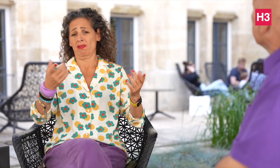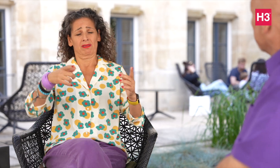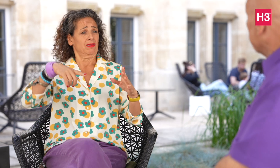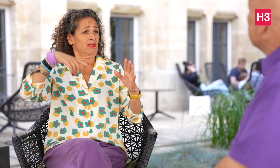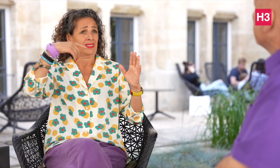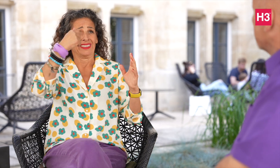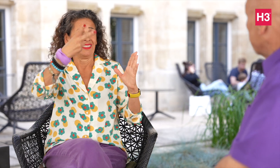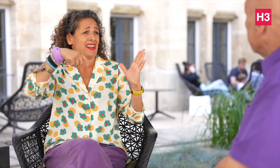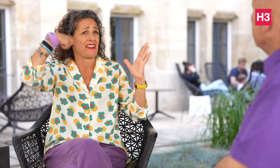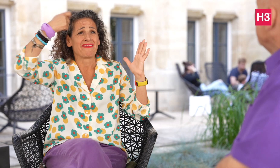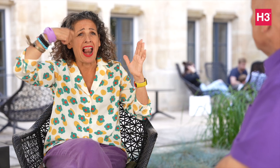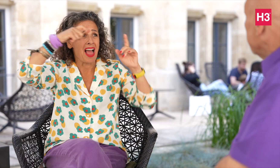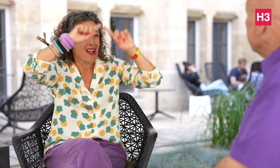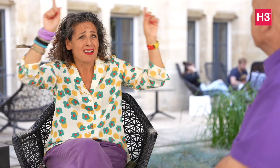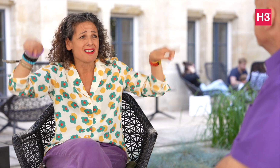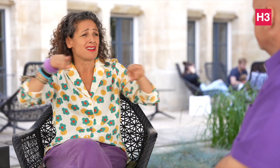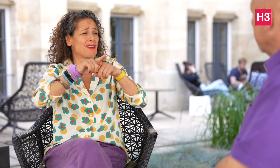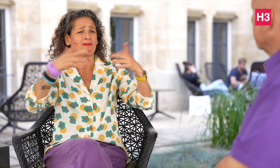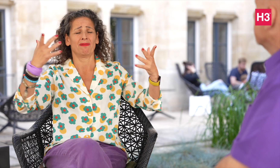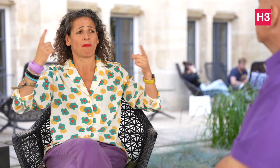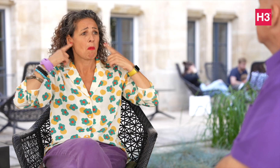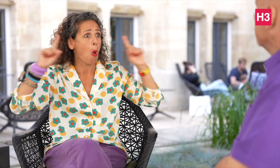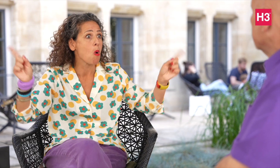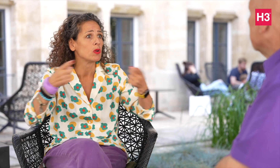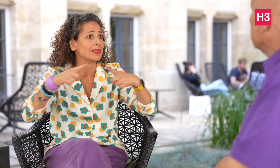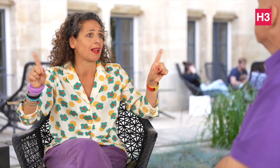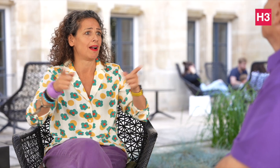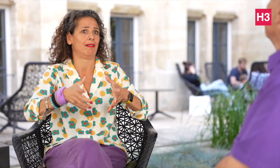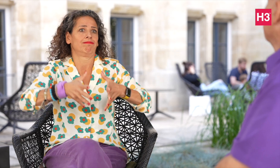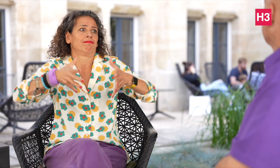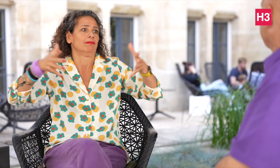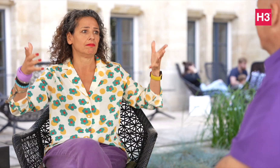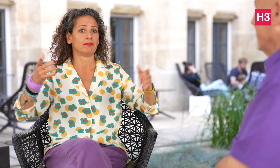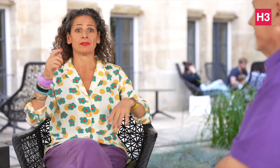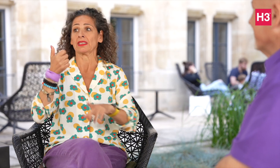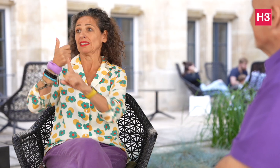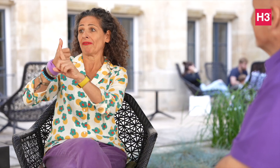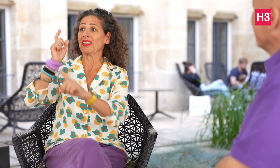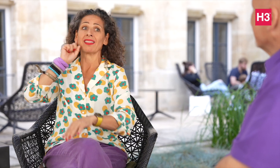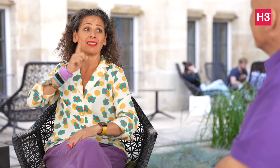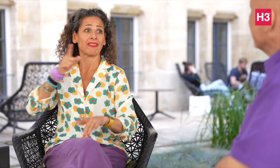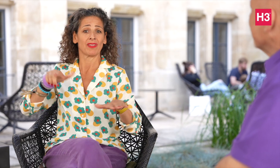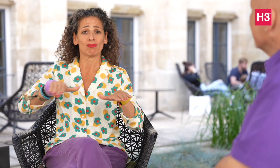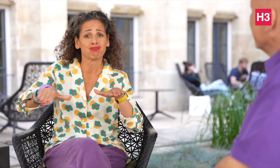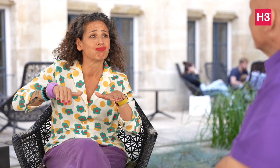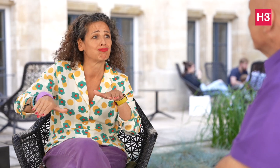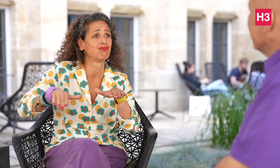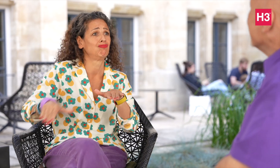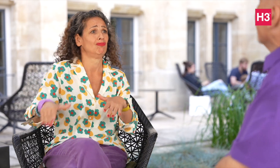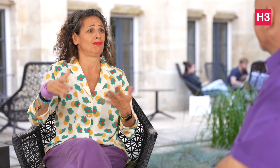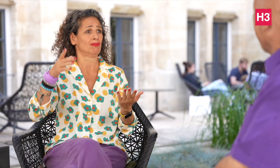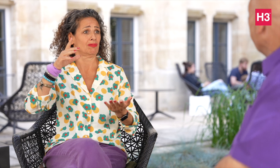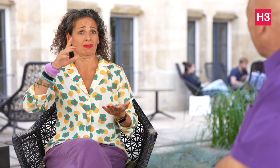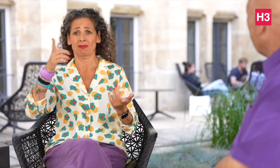We now have access to movies, music, and even Deaf DJs making their own mark.